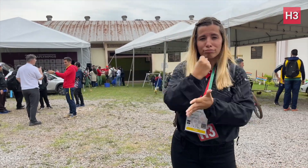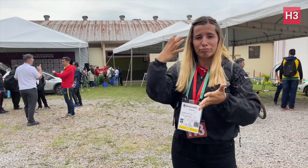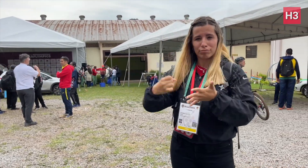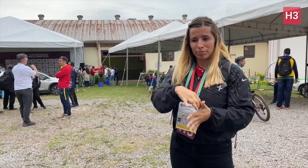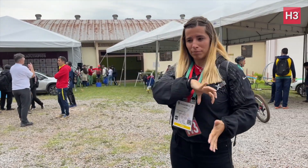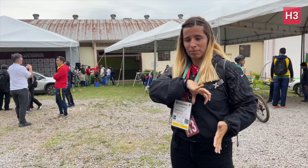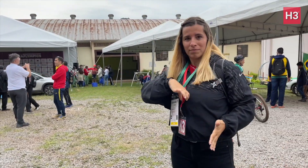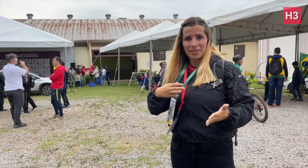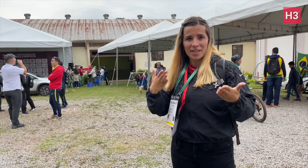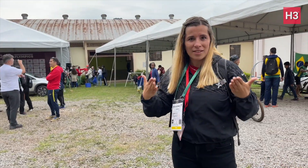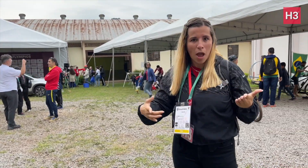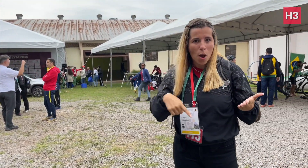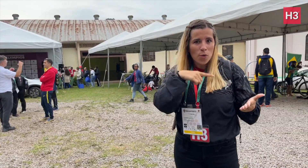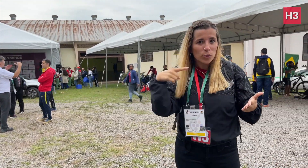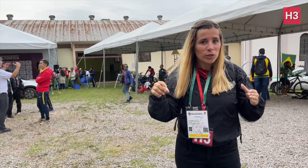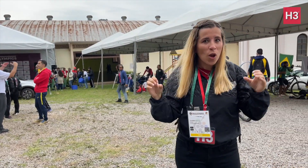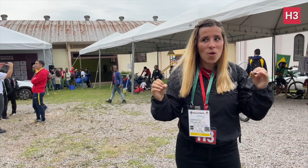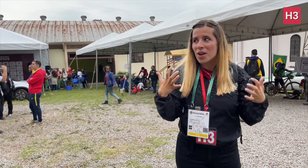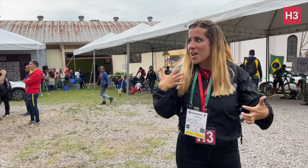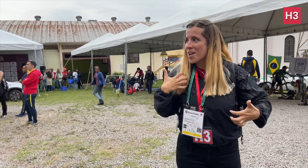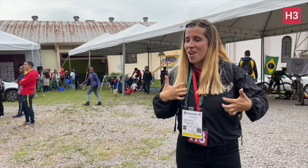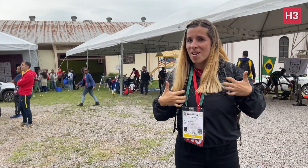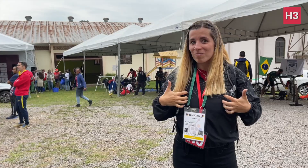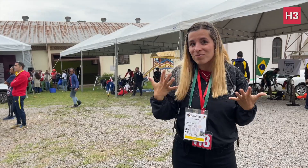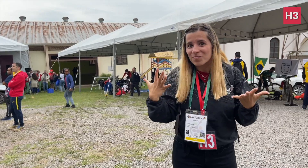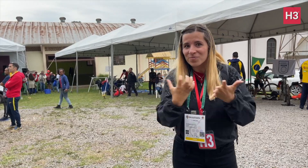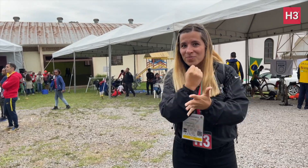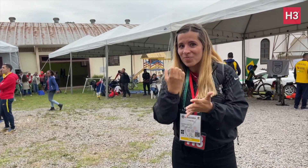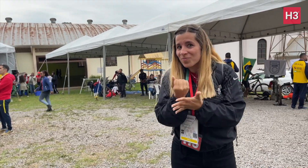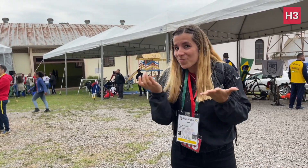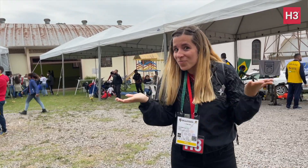in this Deaflympics in Brazil, which leaves the medals up for grabs.